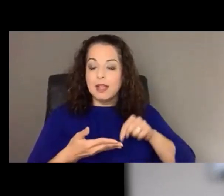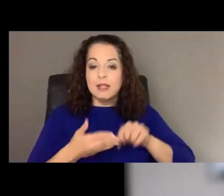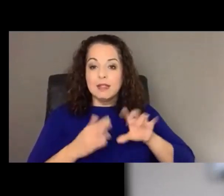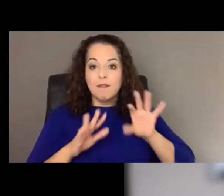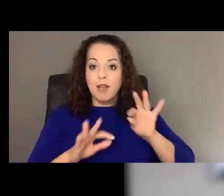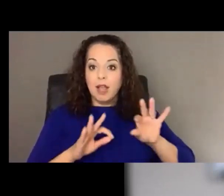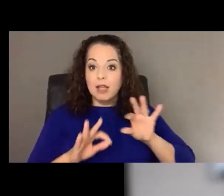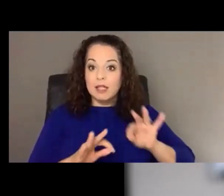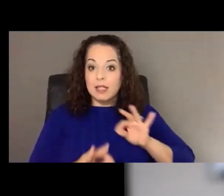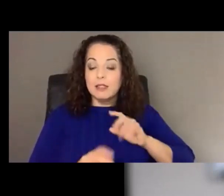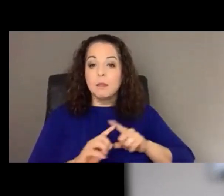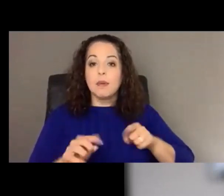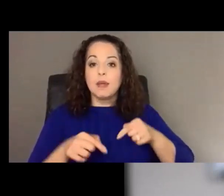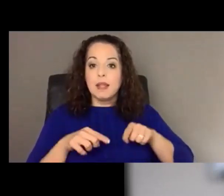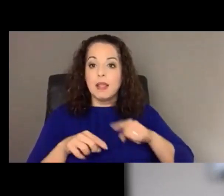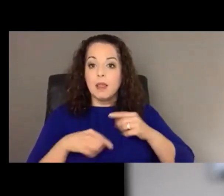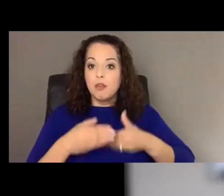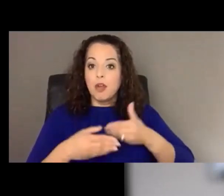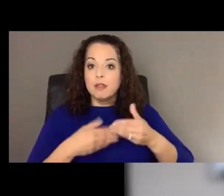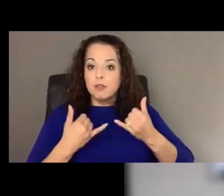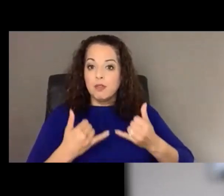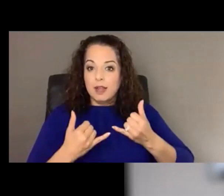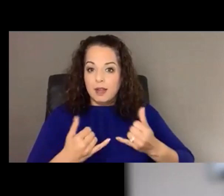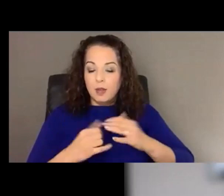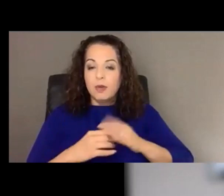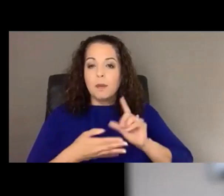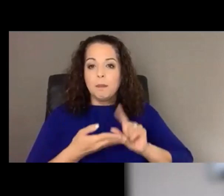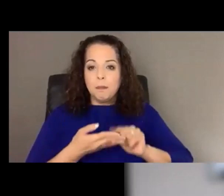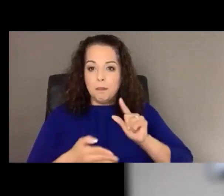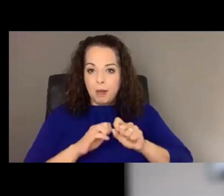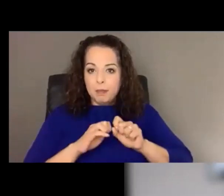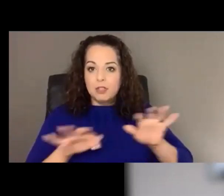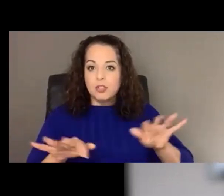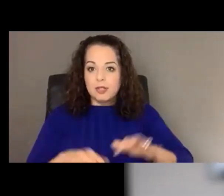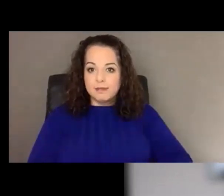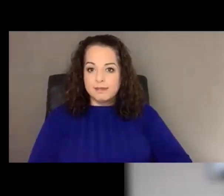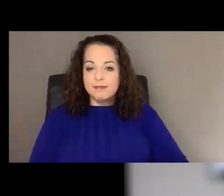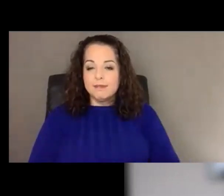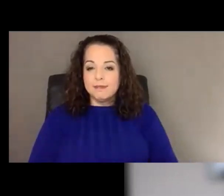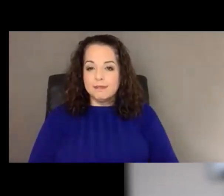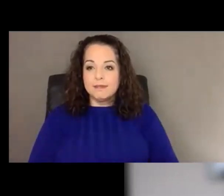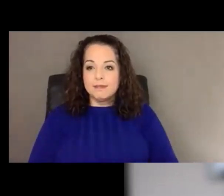in the process of publishing them. OK. Thanks, Taylor.